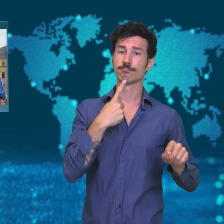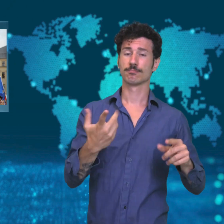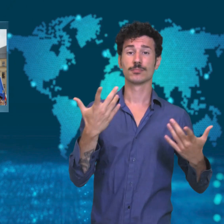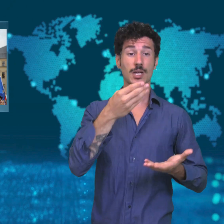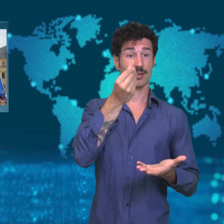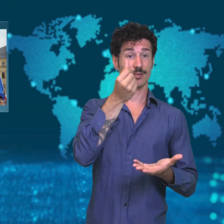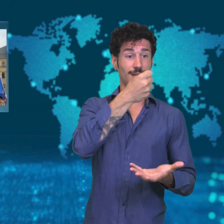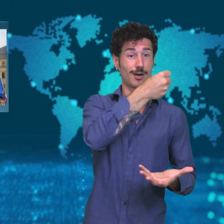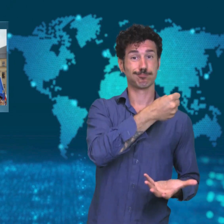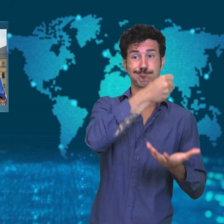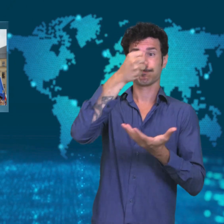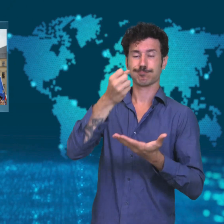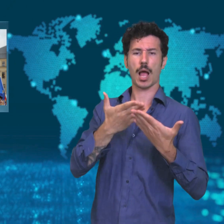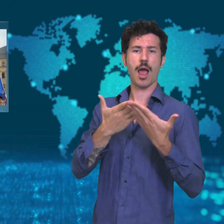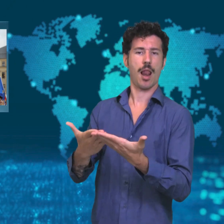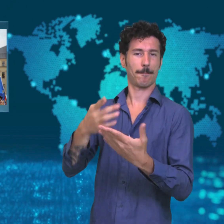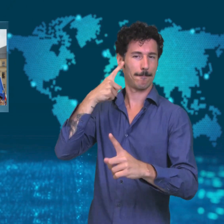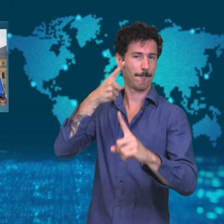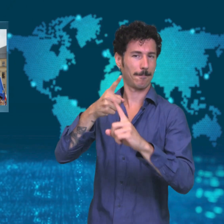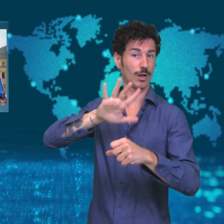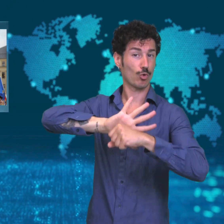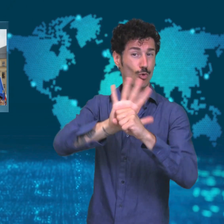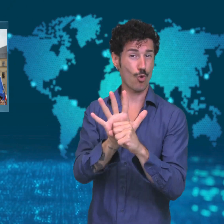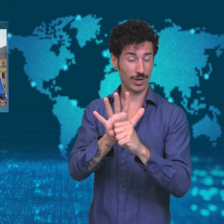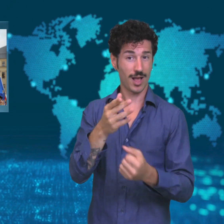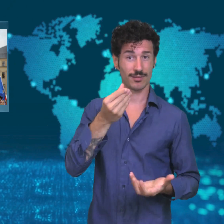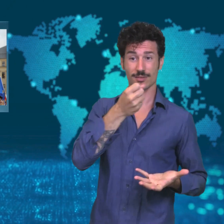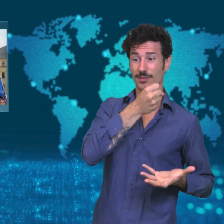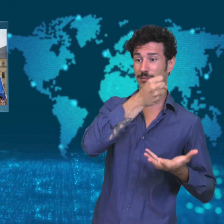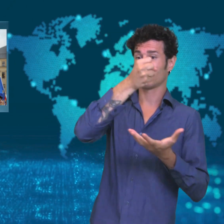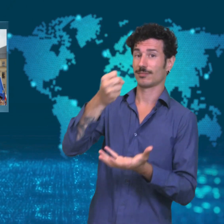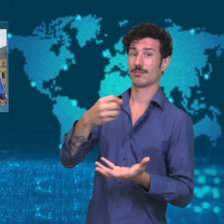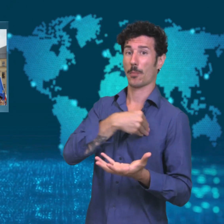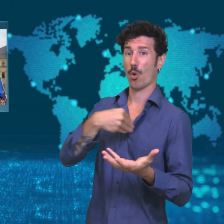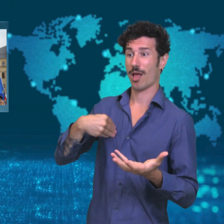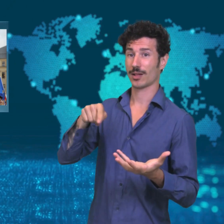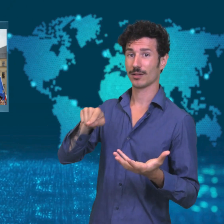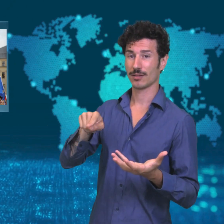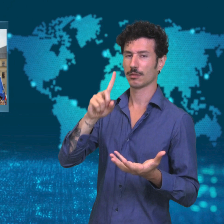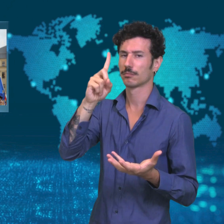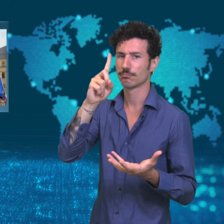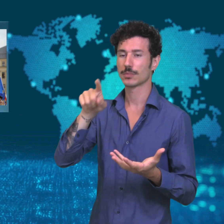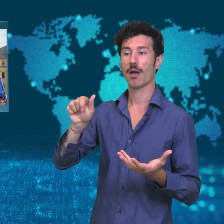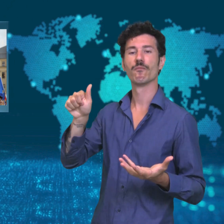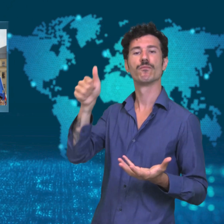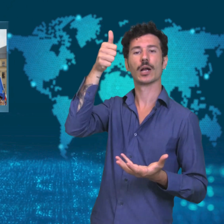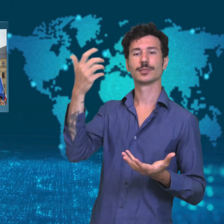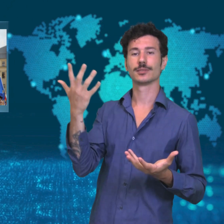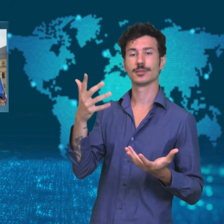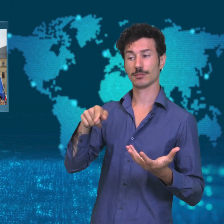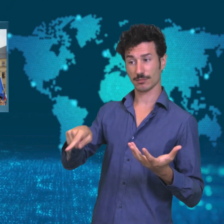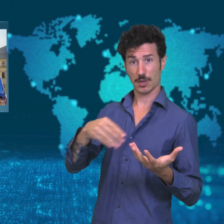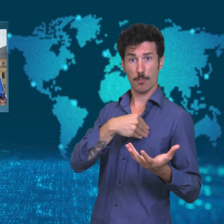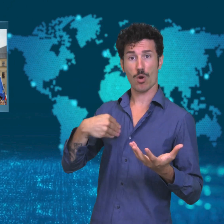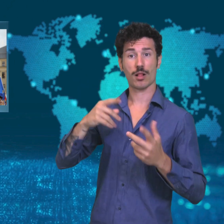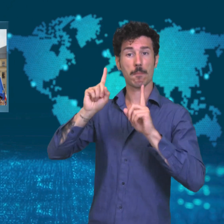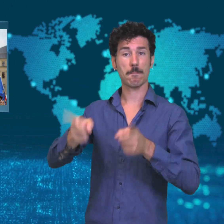making the COVID-19 recovery fund conditional in an effort